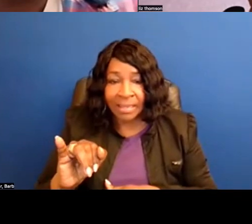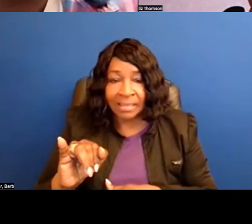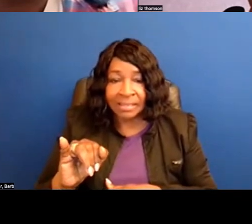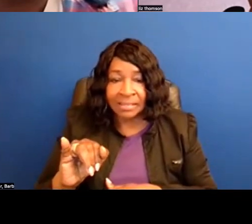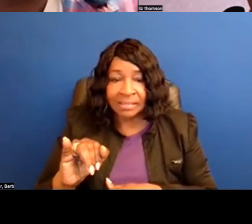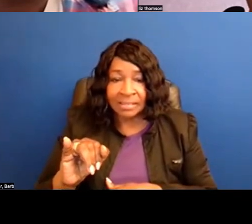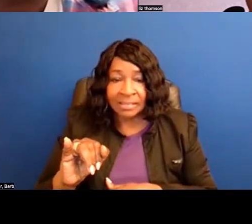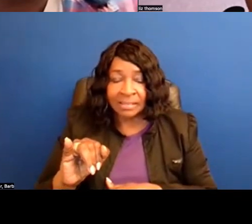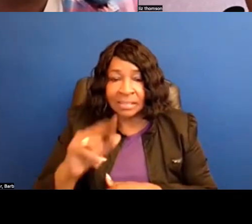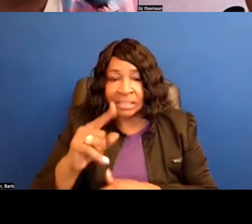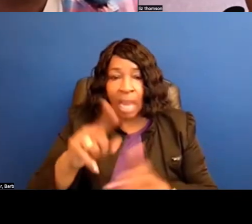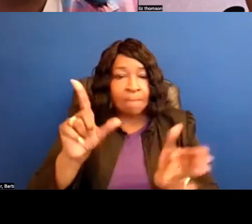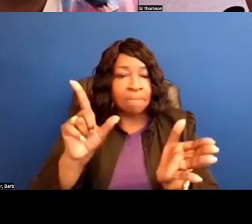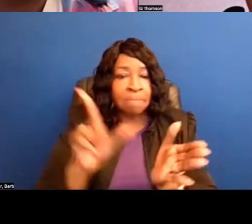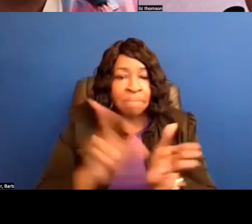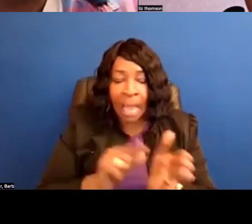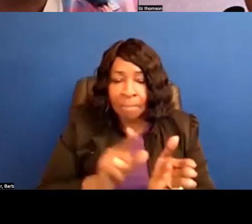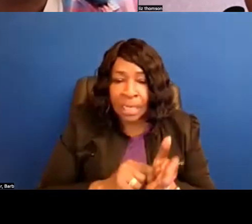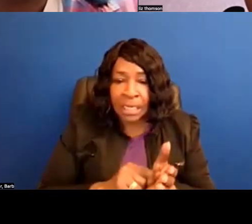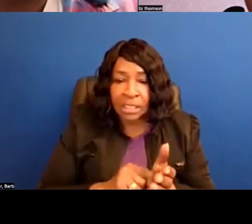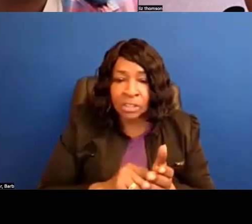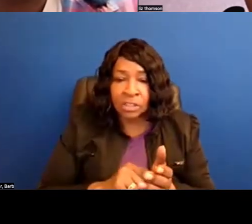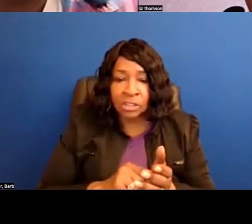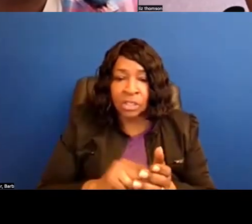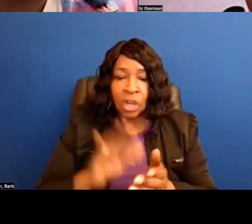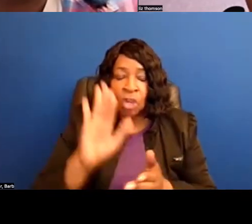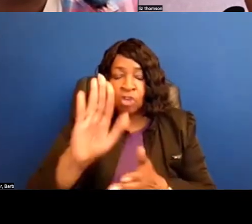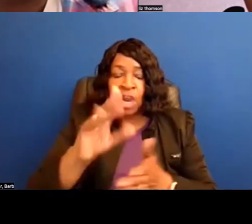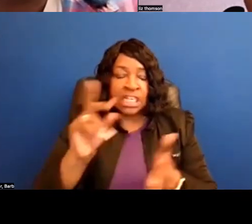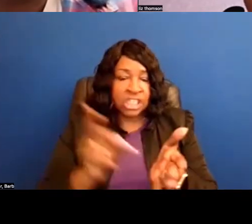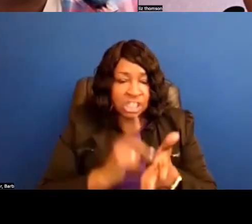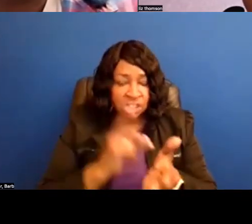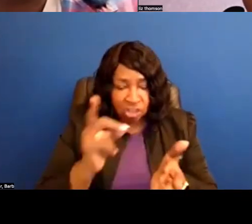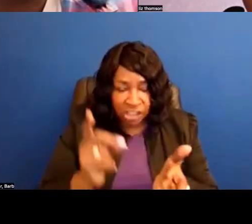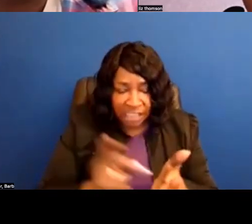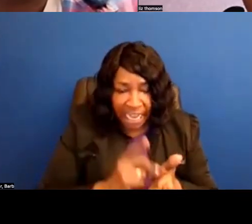Publish part of her dissertation in the JPED,